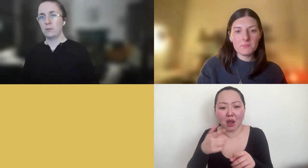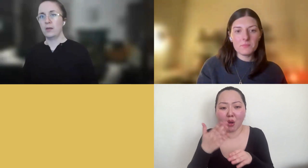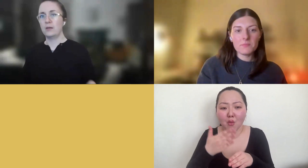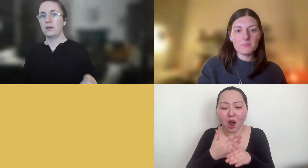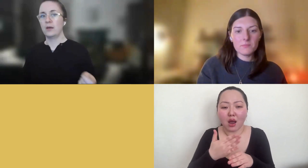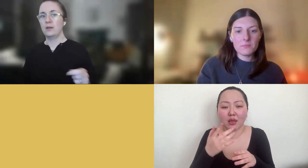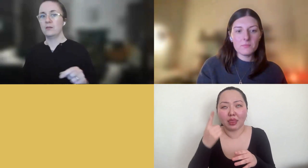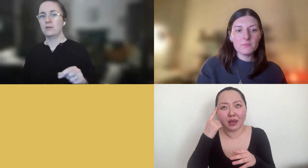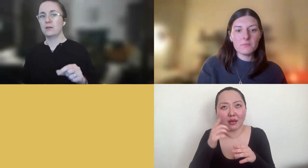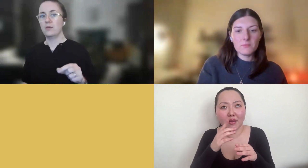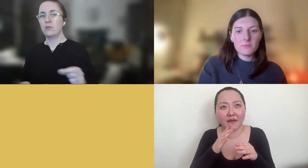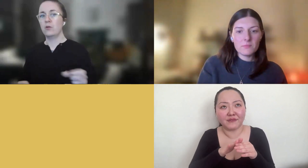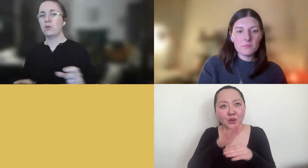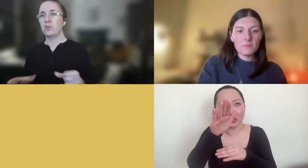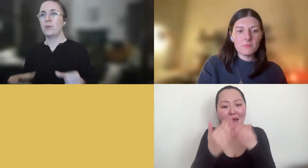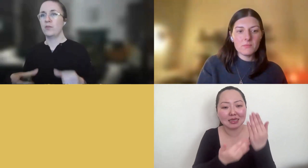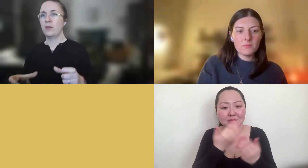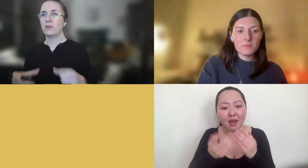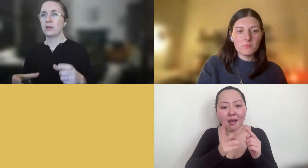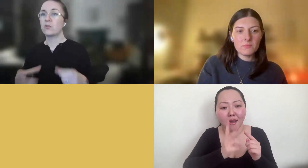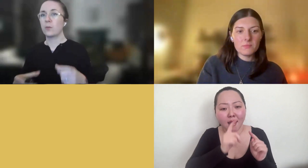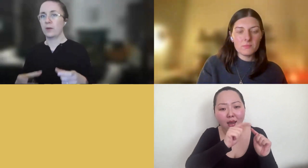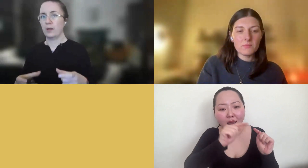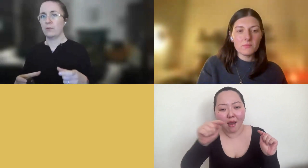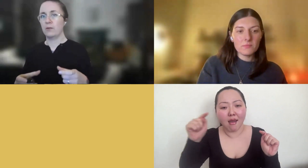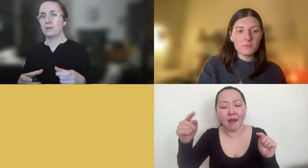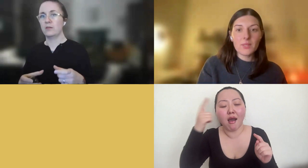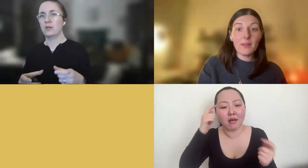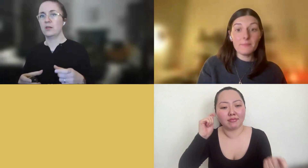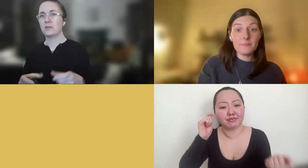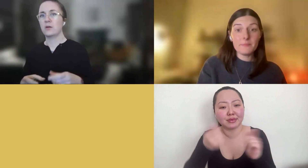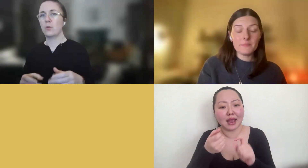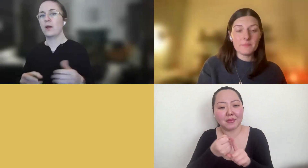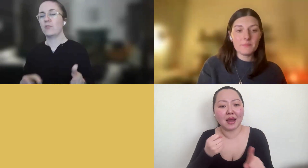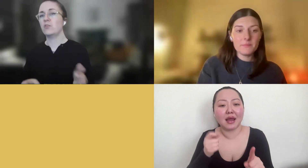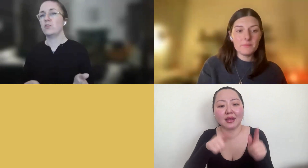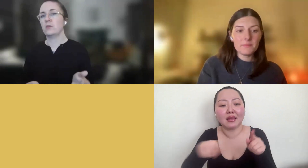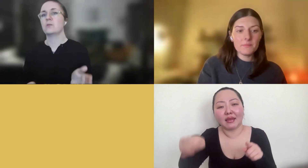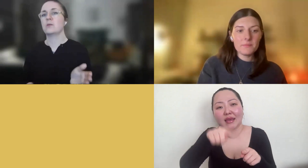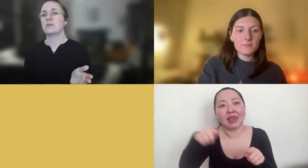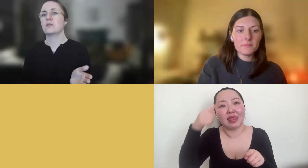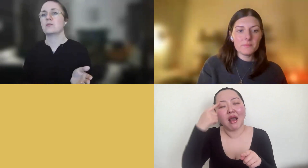that we make and for it not just to be seen as a stopgap, or we have to do it because this